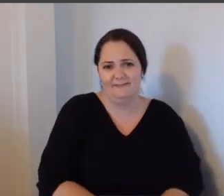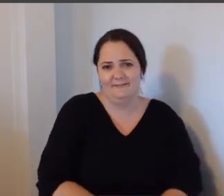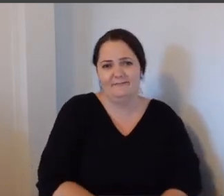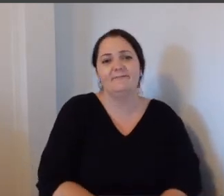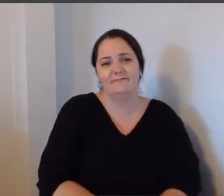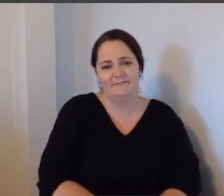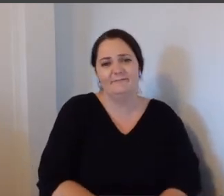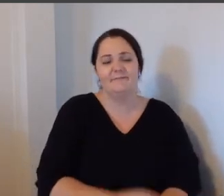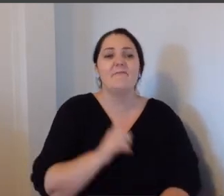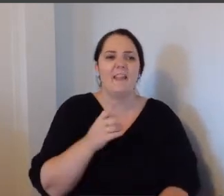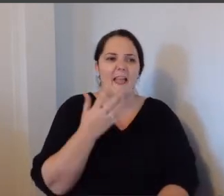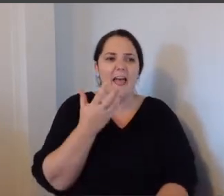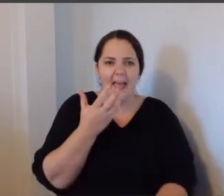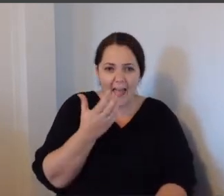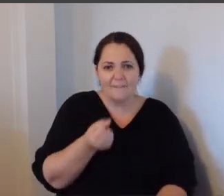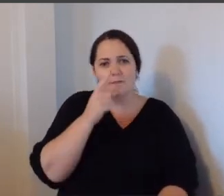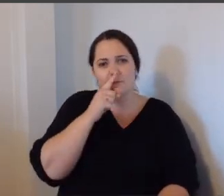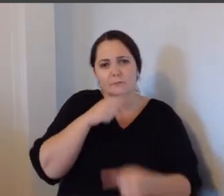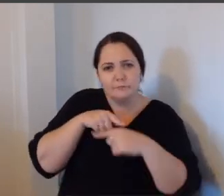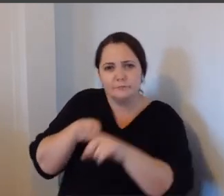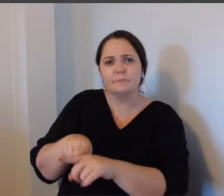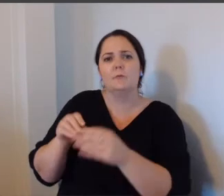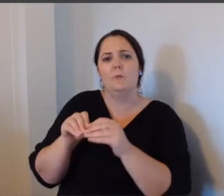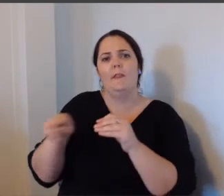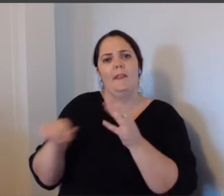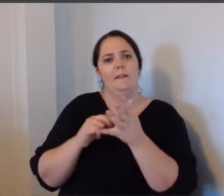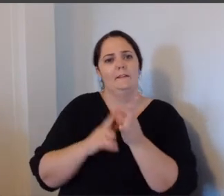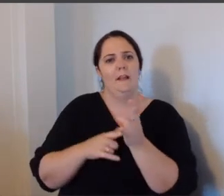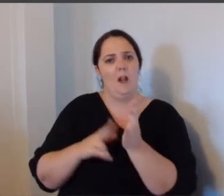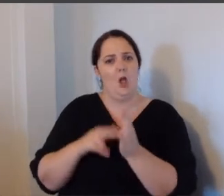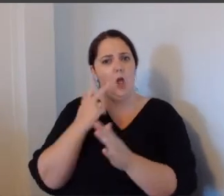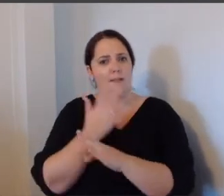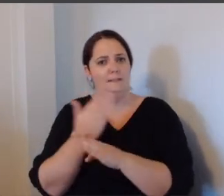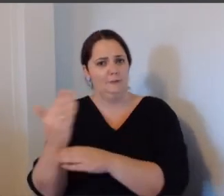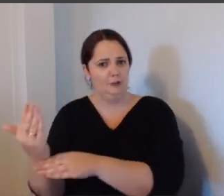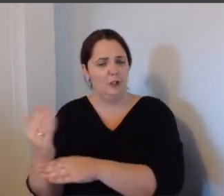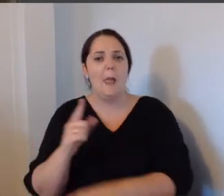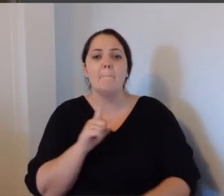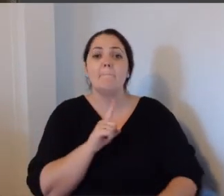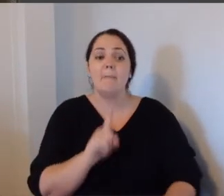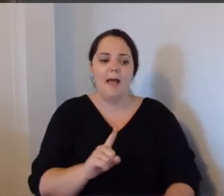official Salon exhibitions. But, if we were to reach back a little further, it's possible to